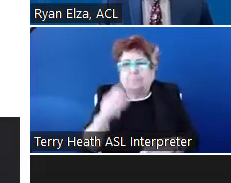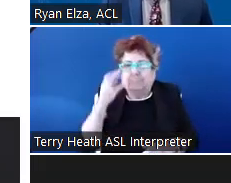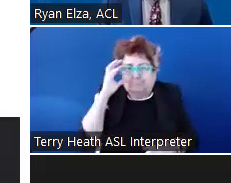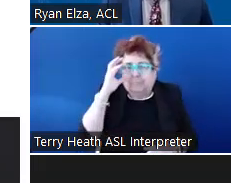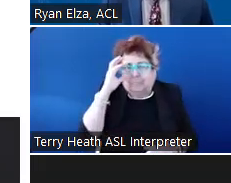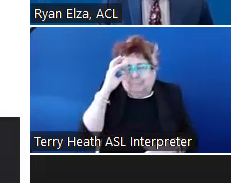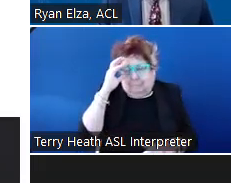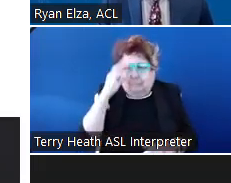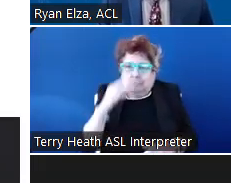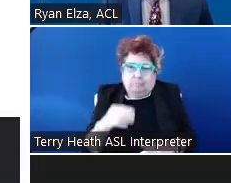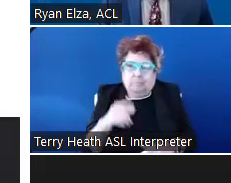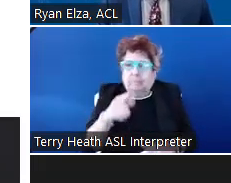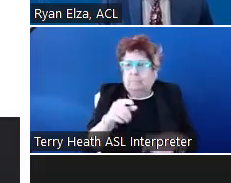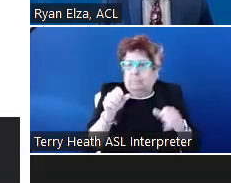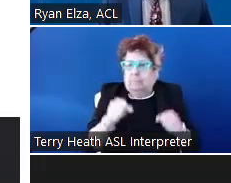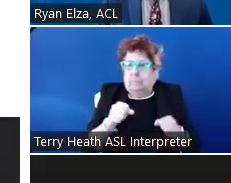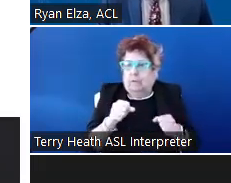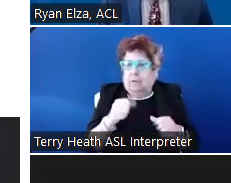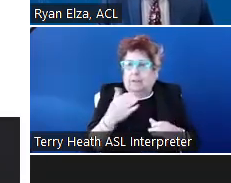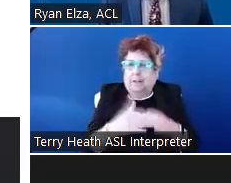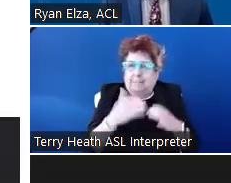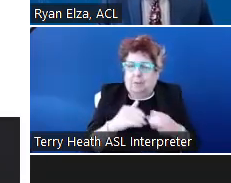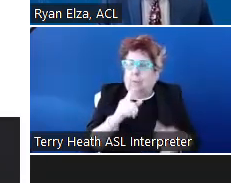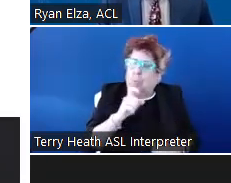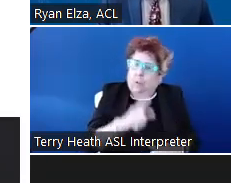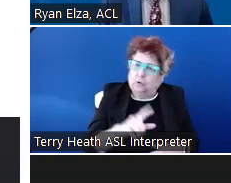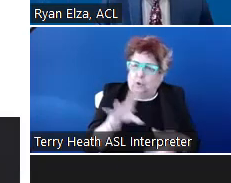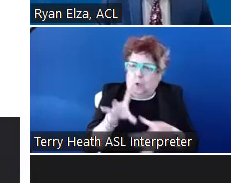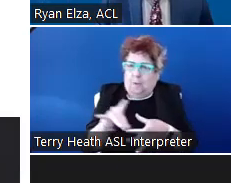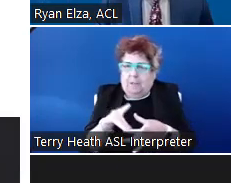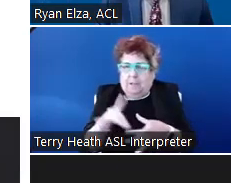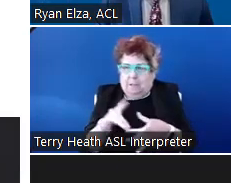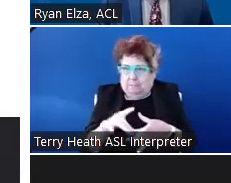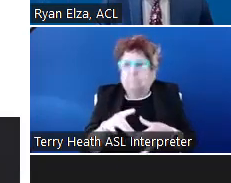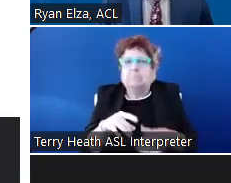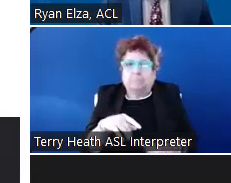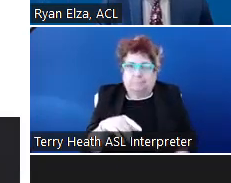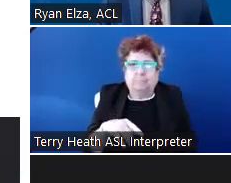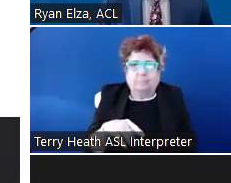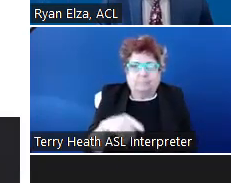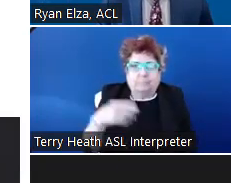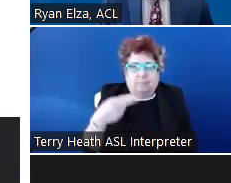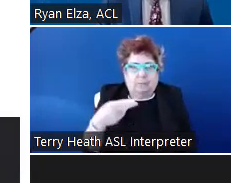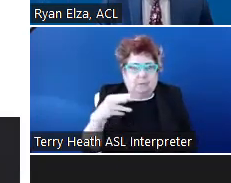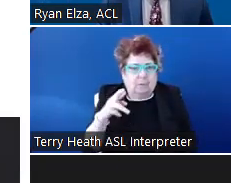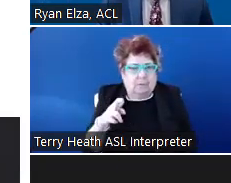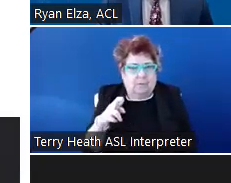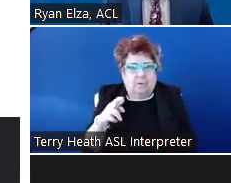may email a question or comment to HSRC@ACL.HHS.gov. We reserve time to